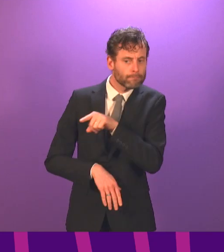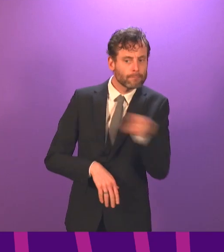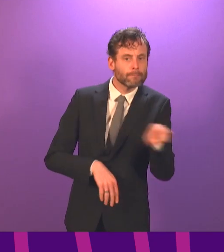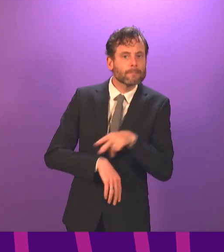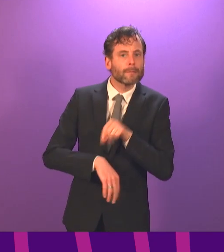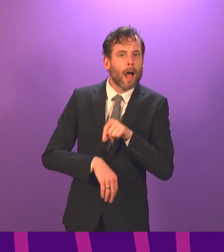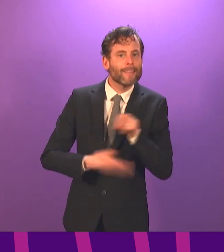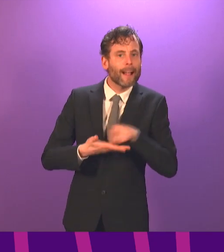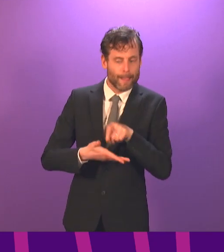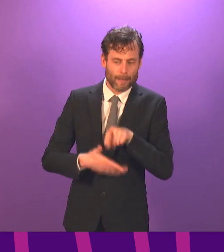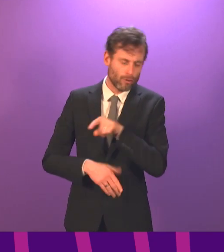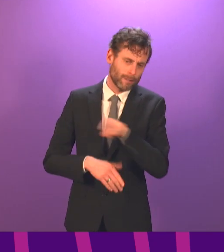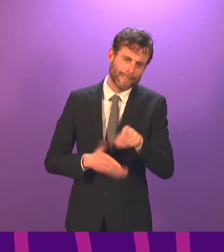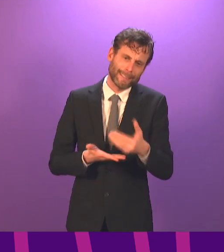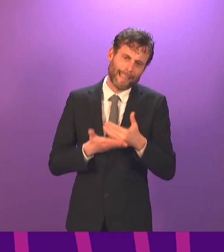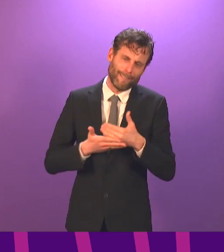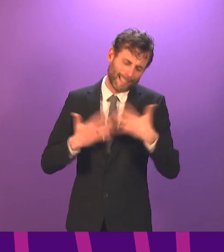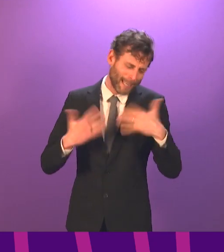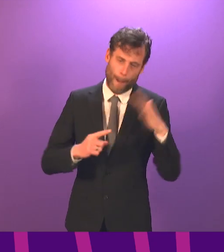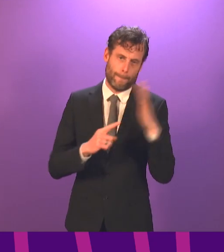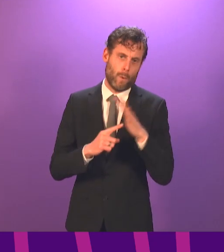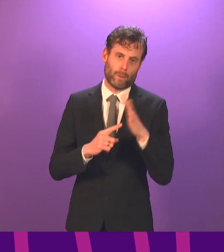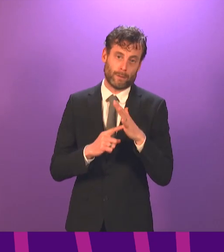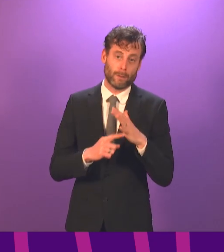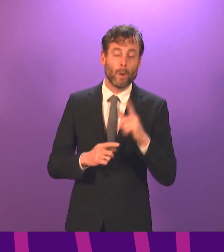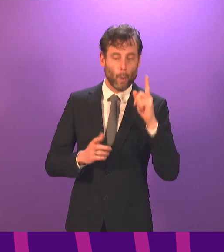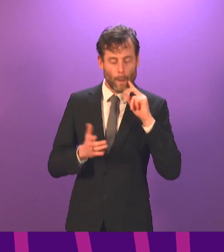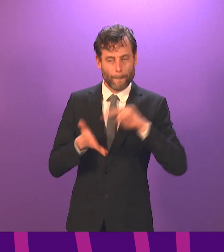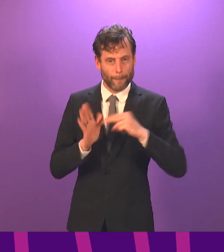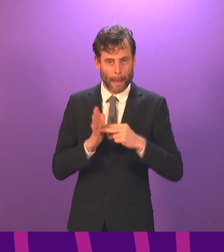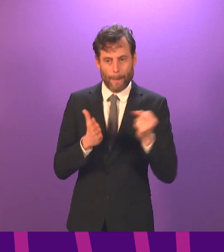extensive planning has been done on social distancing and other measures.